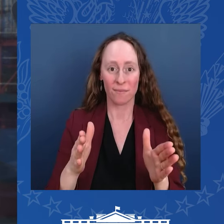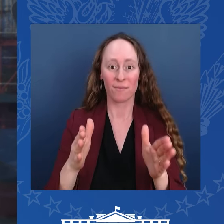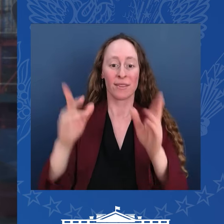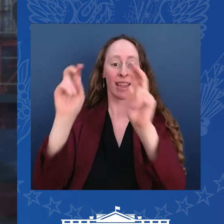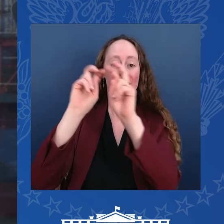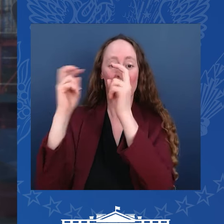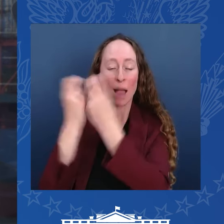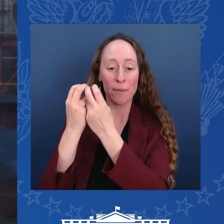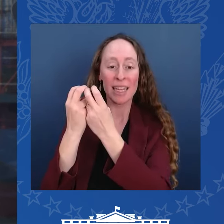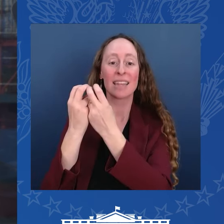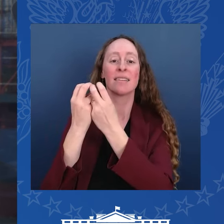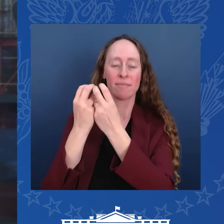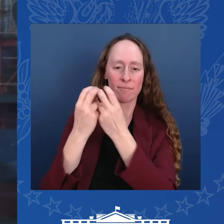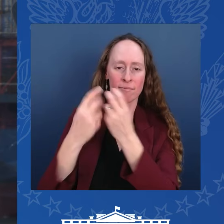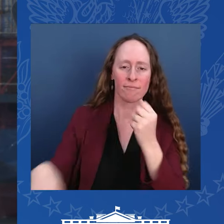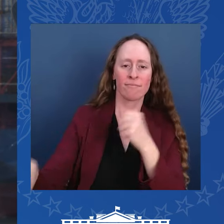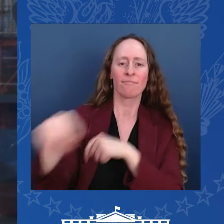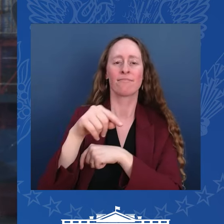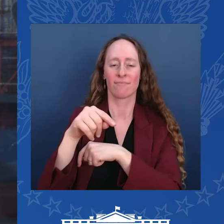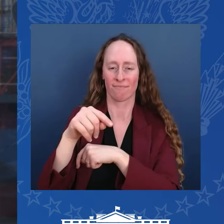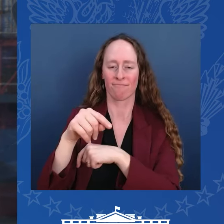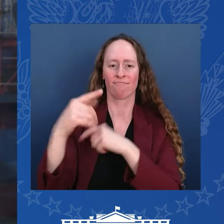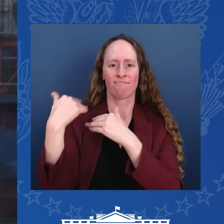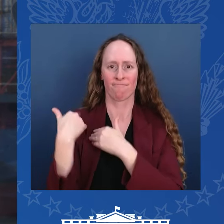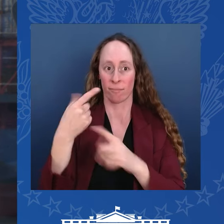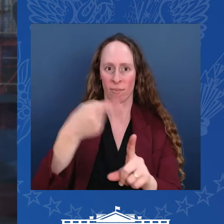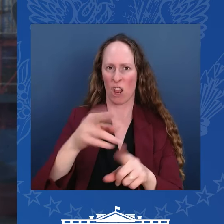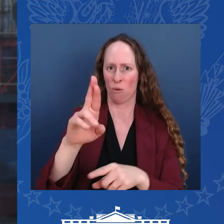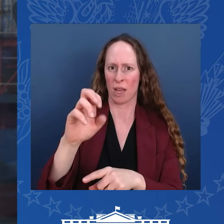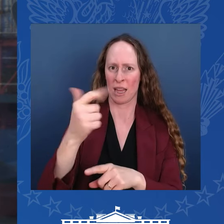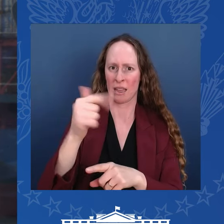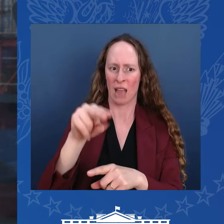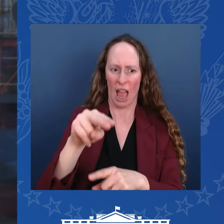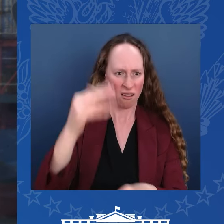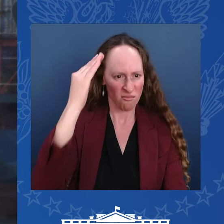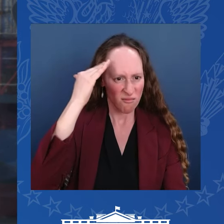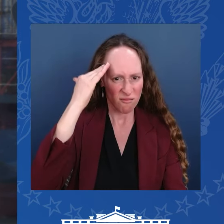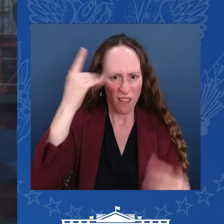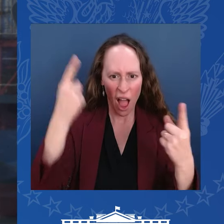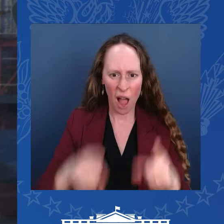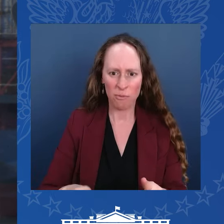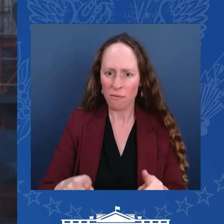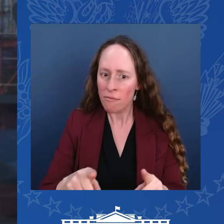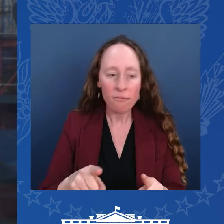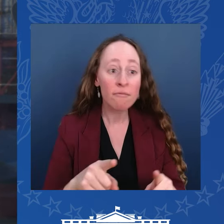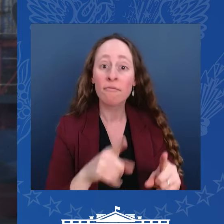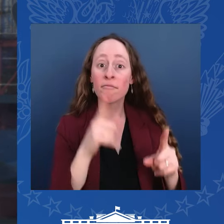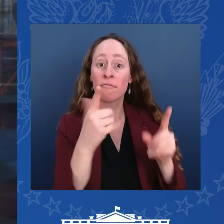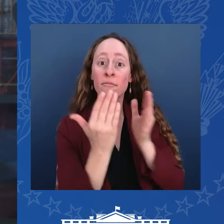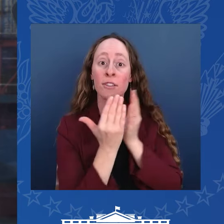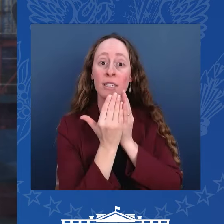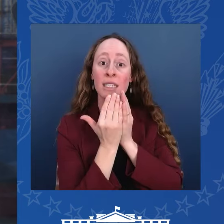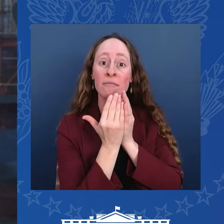a massive container ship crashed into the Key bridge. Within seconds, steel beams crumbled into the harbor